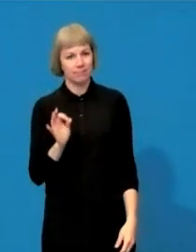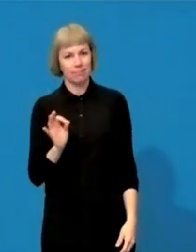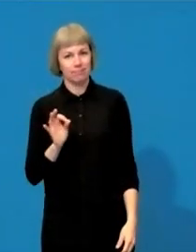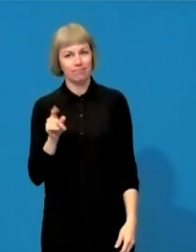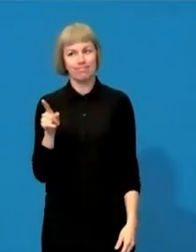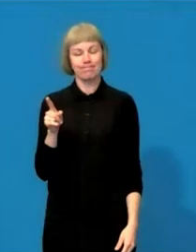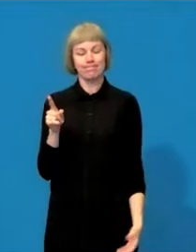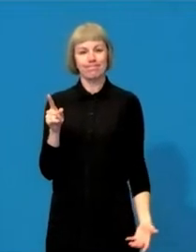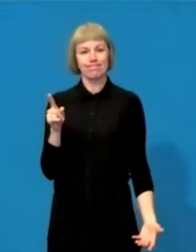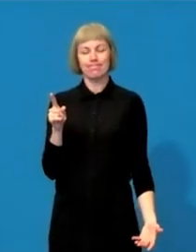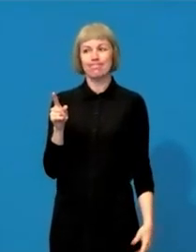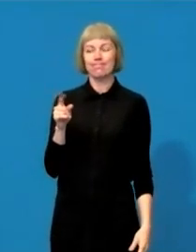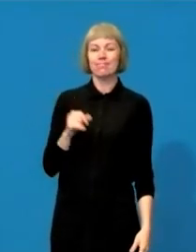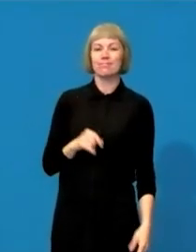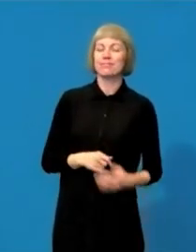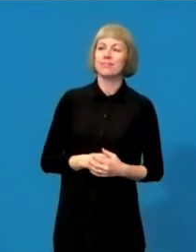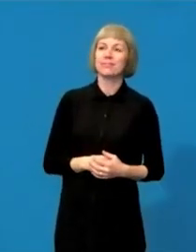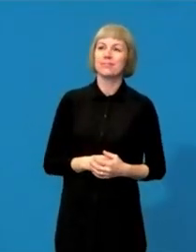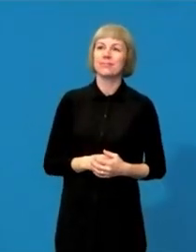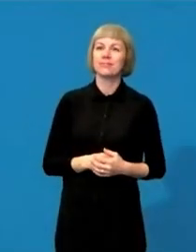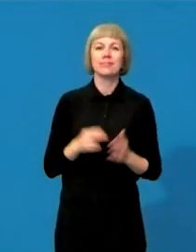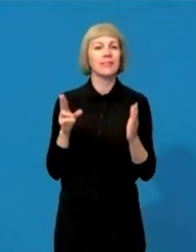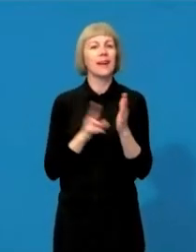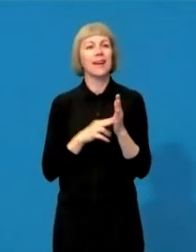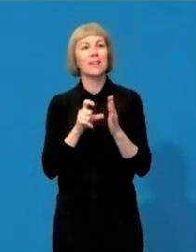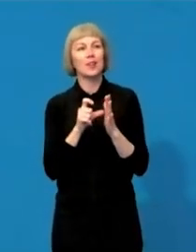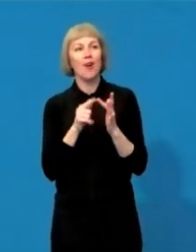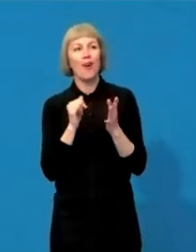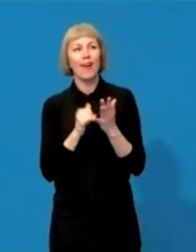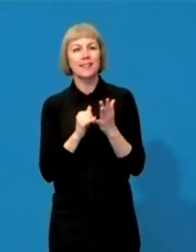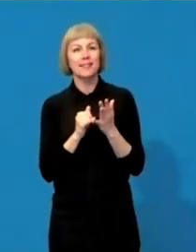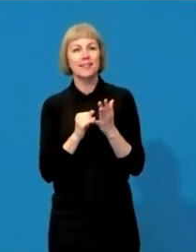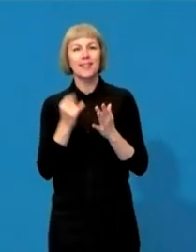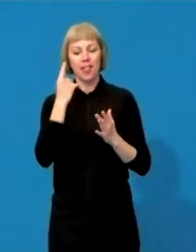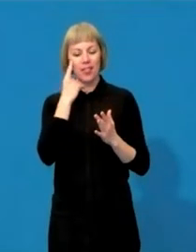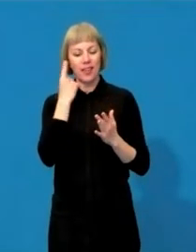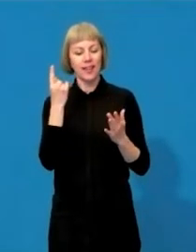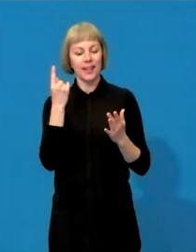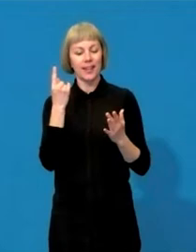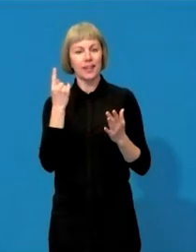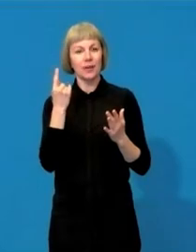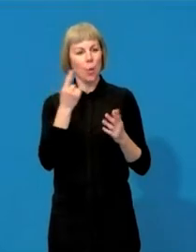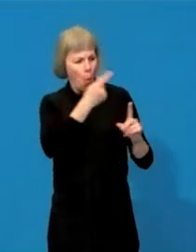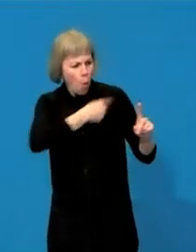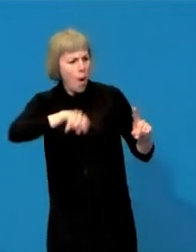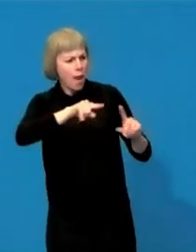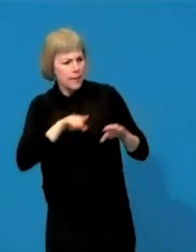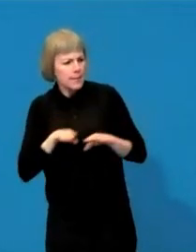They - they think we all under the same thing as them, you